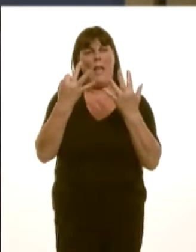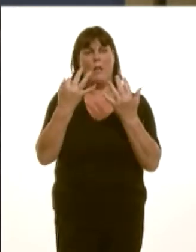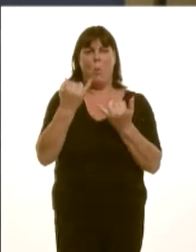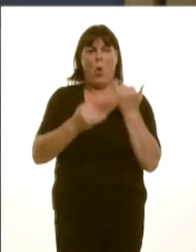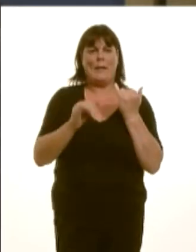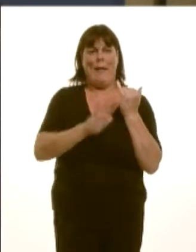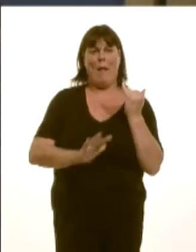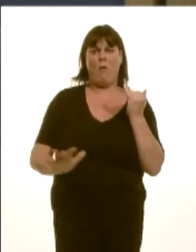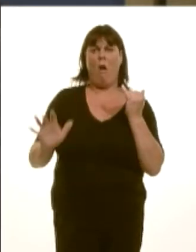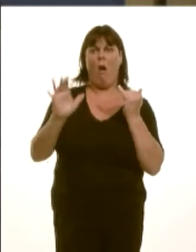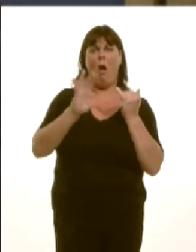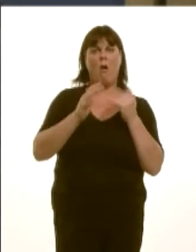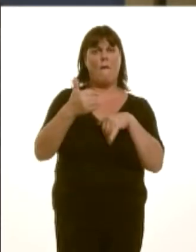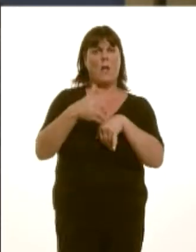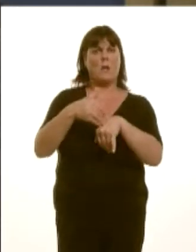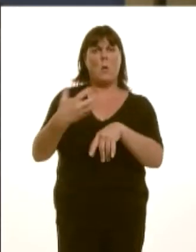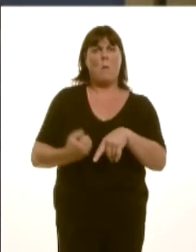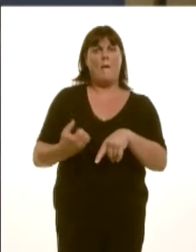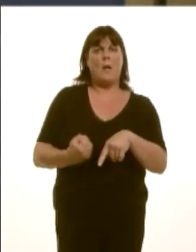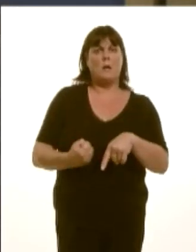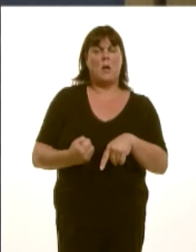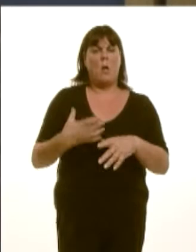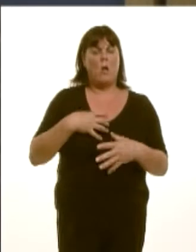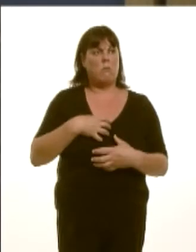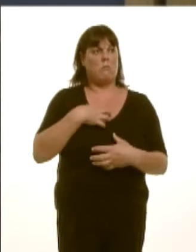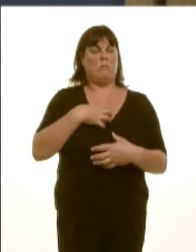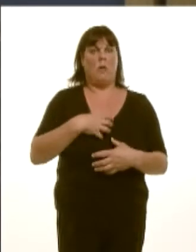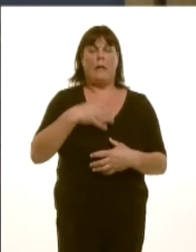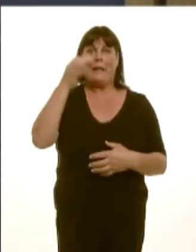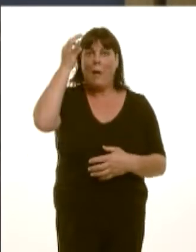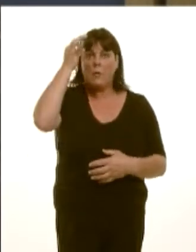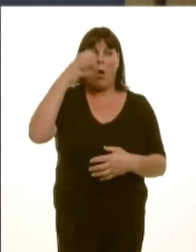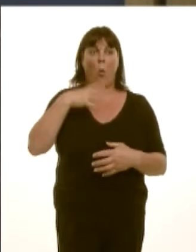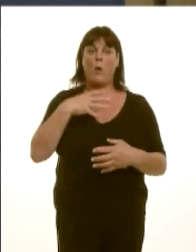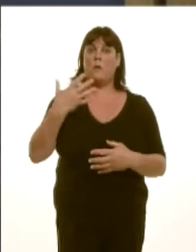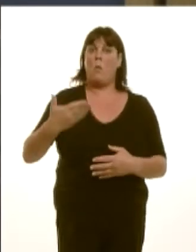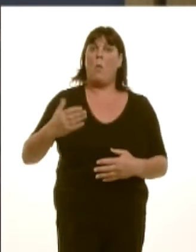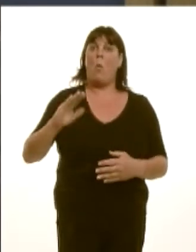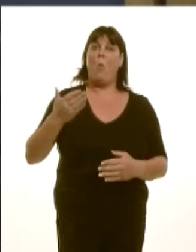amazed that Denbighshire County Council is looking to close its welfare rights unit as